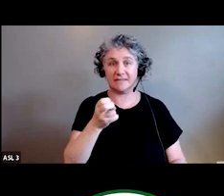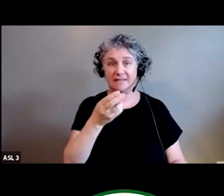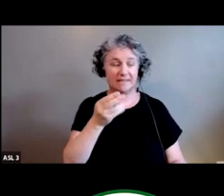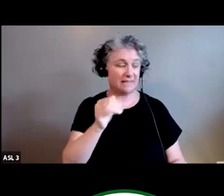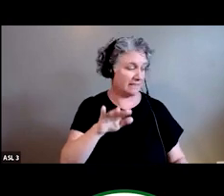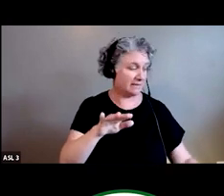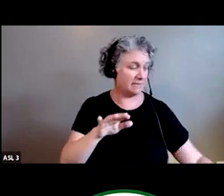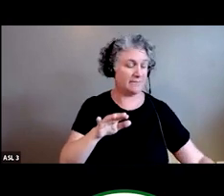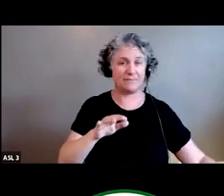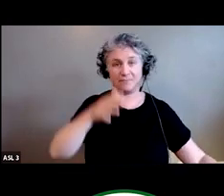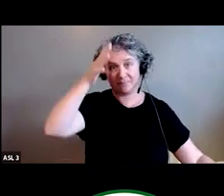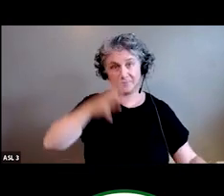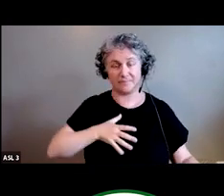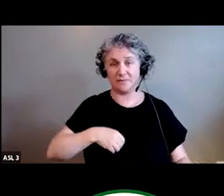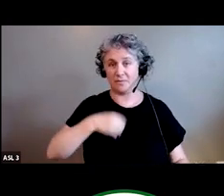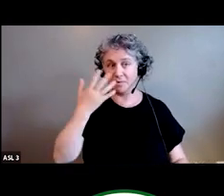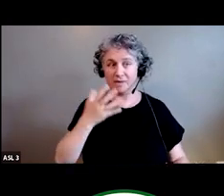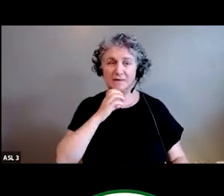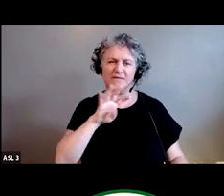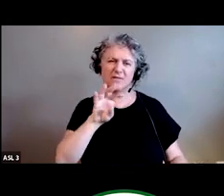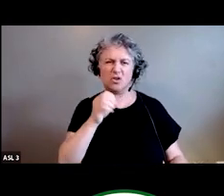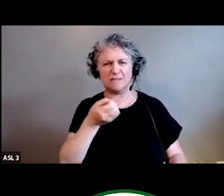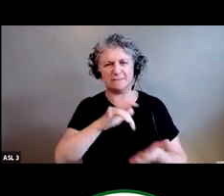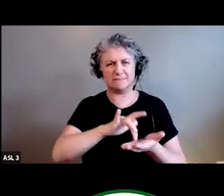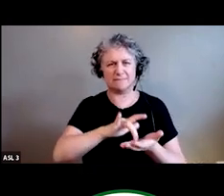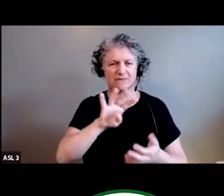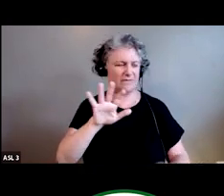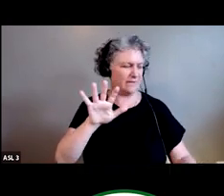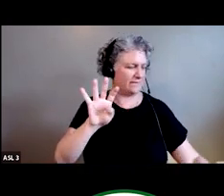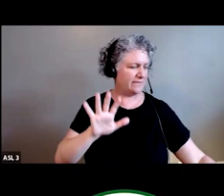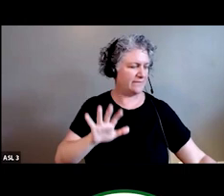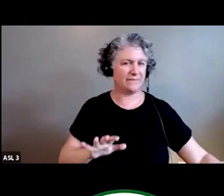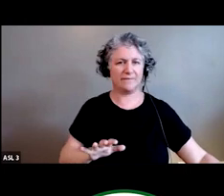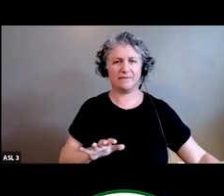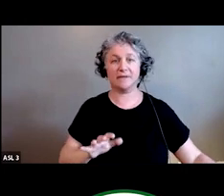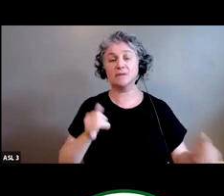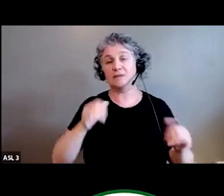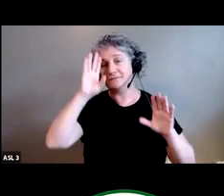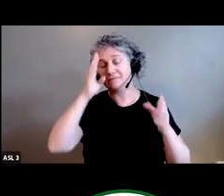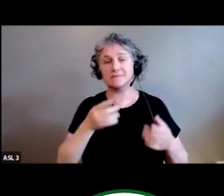My presentation today will be focused on the successes and challenges. Accessible and inclusive